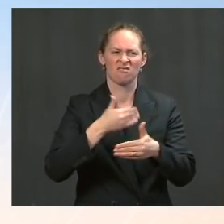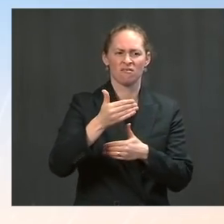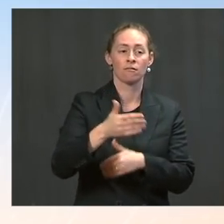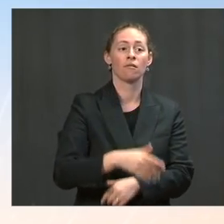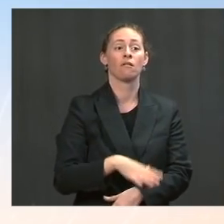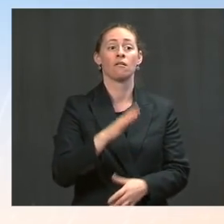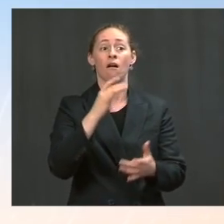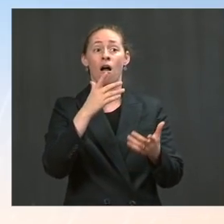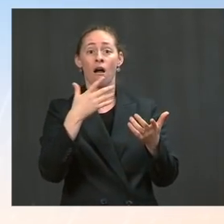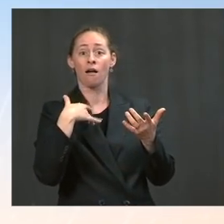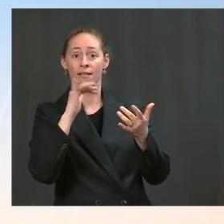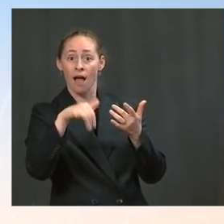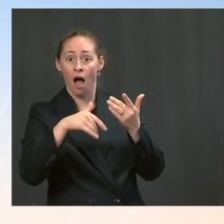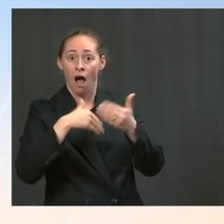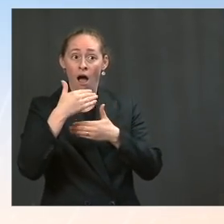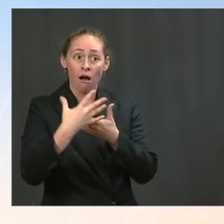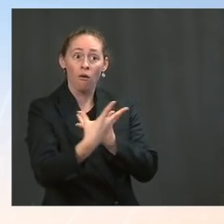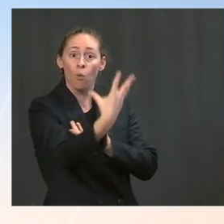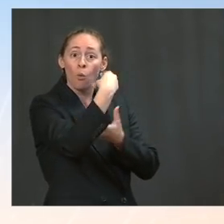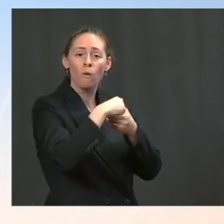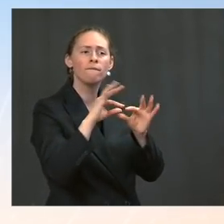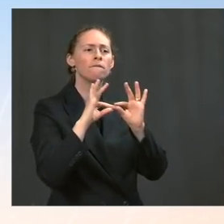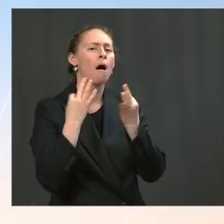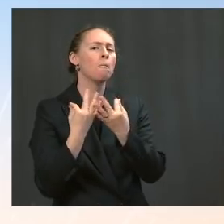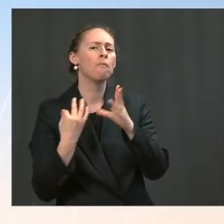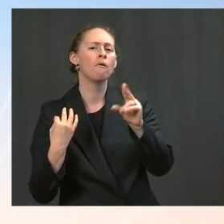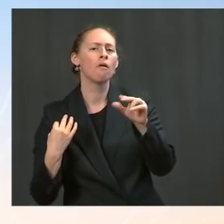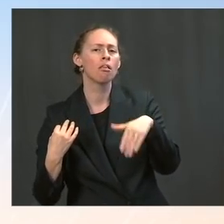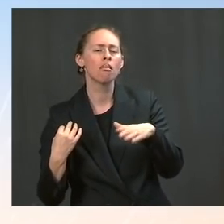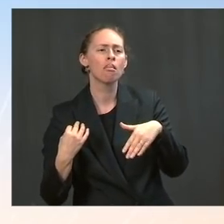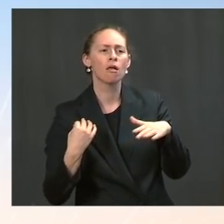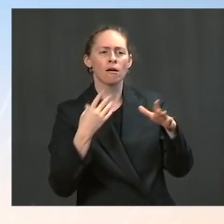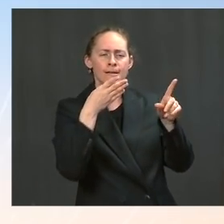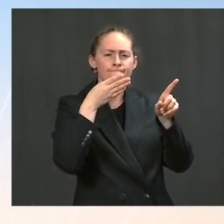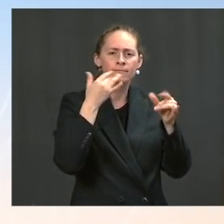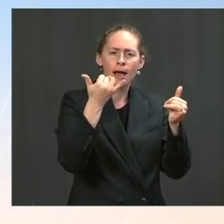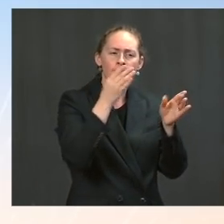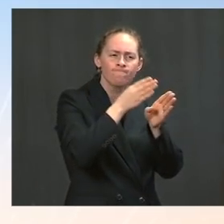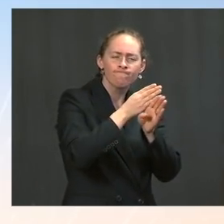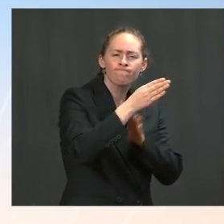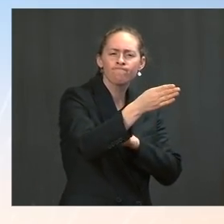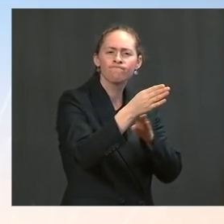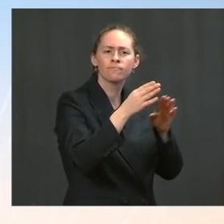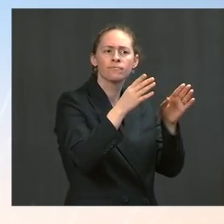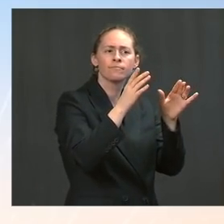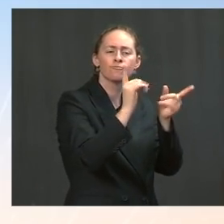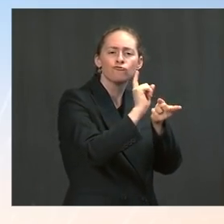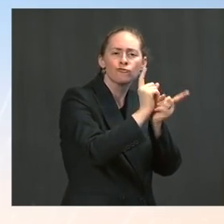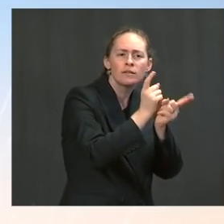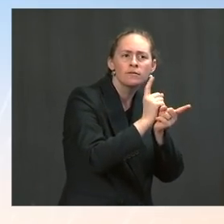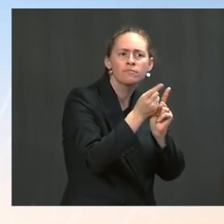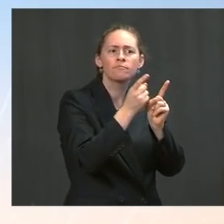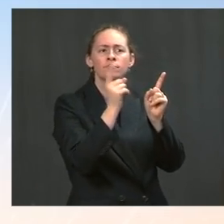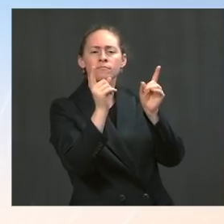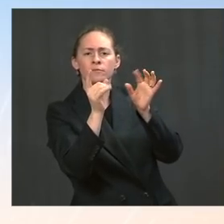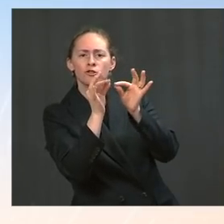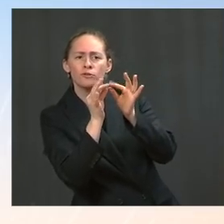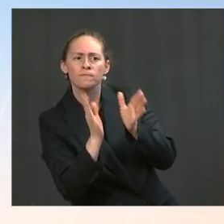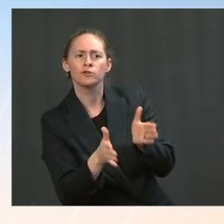that includes individual interpreters or translators. So it just means they're farther forward in the process. There's another step in the process,